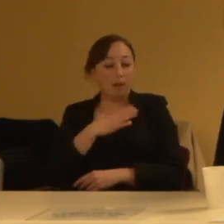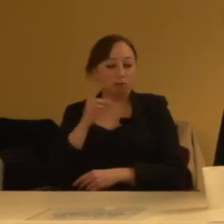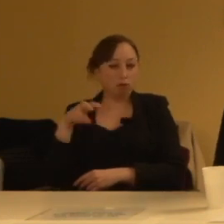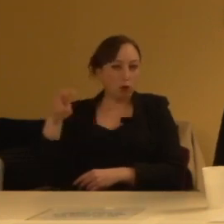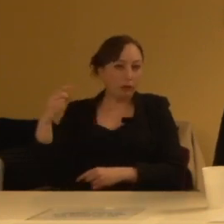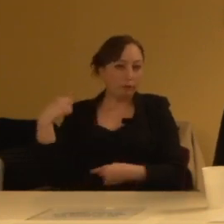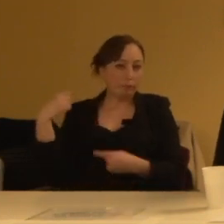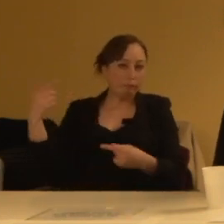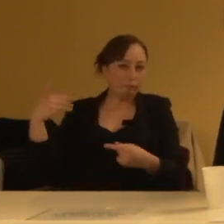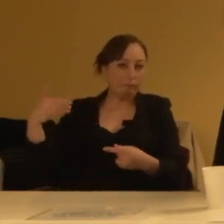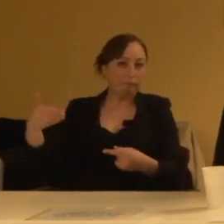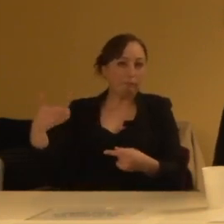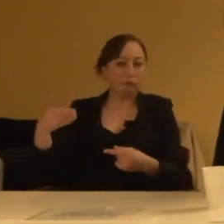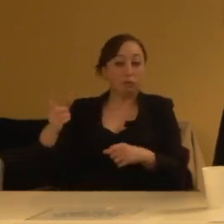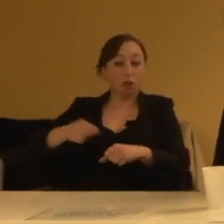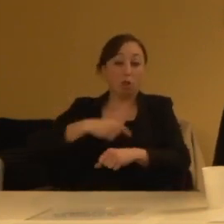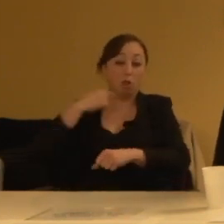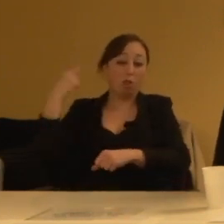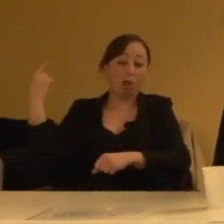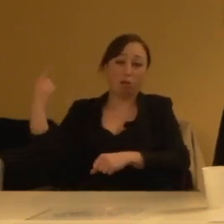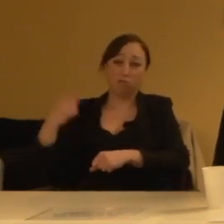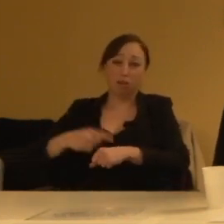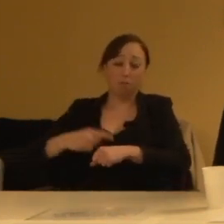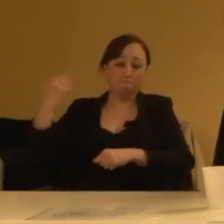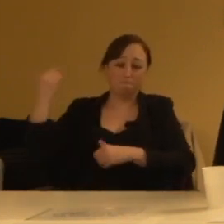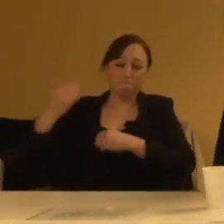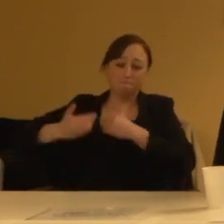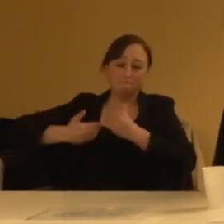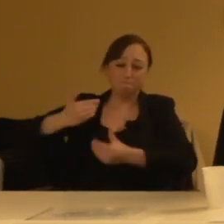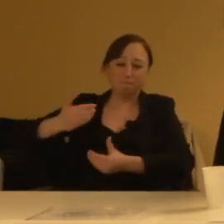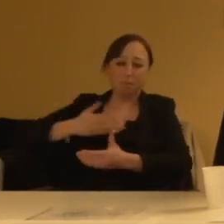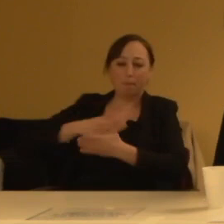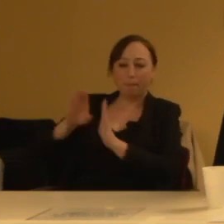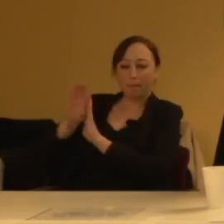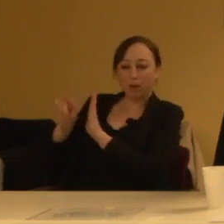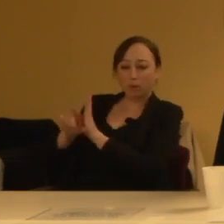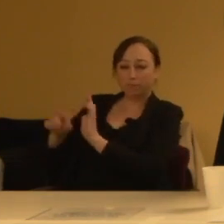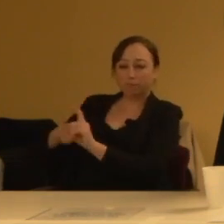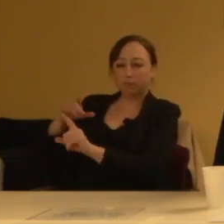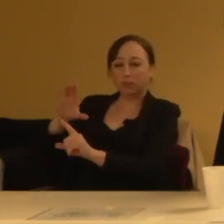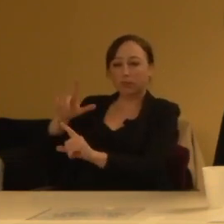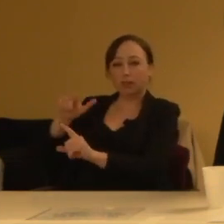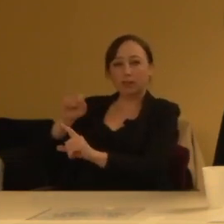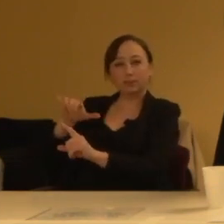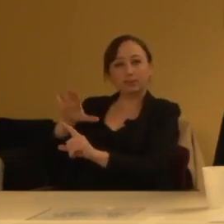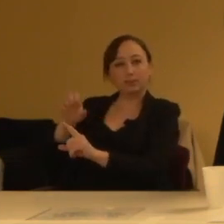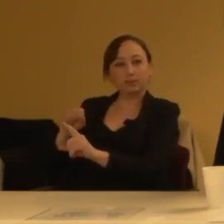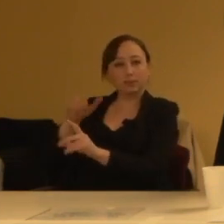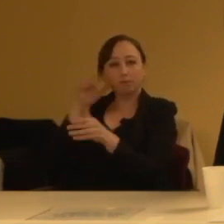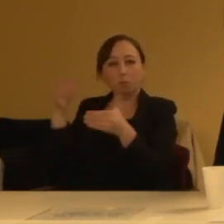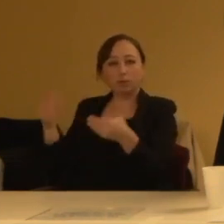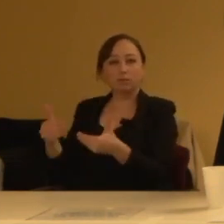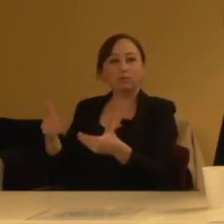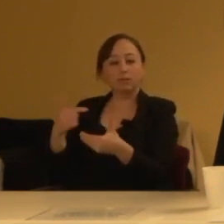a long time coming in that my background is in the classics. And so for a while that was basically where I lived, and had